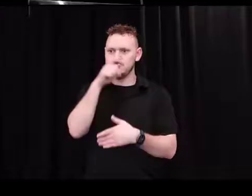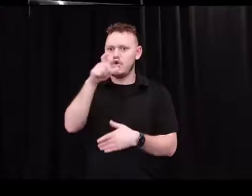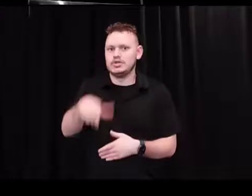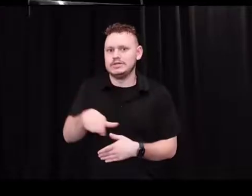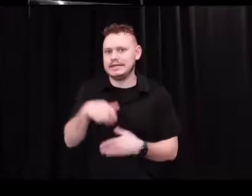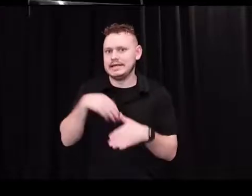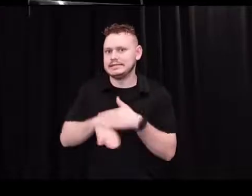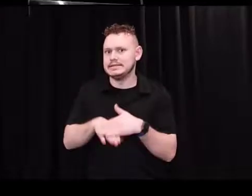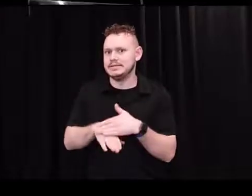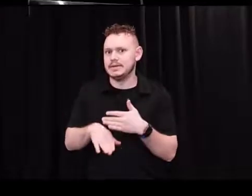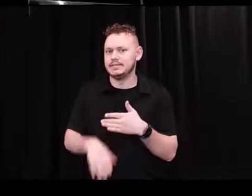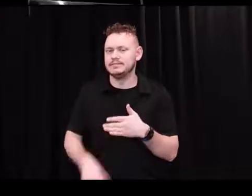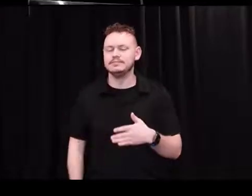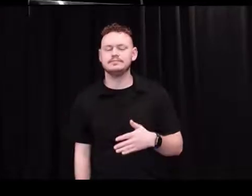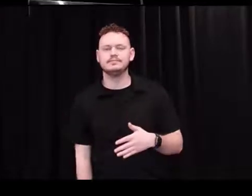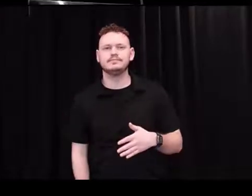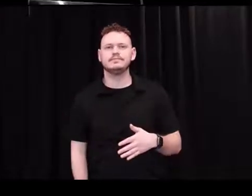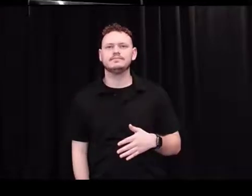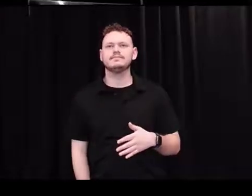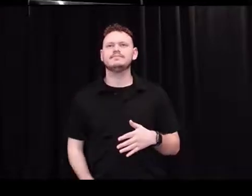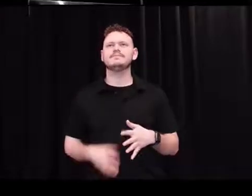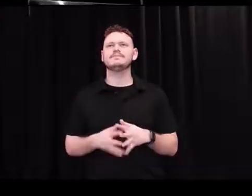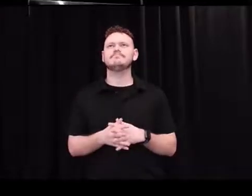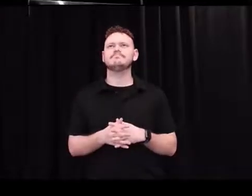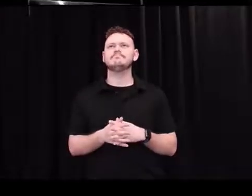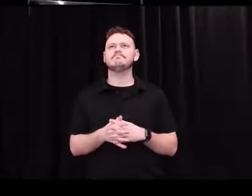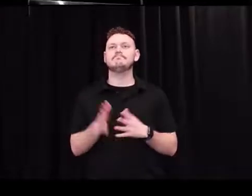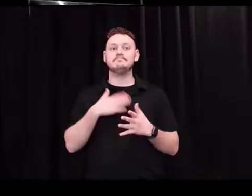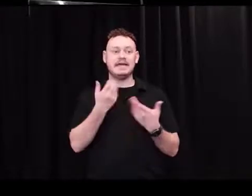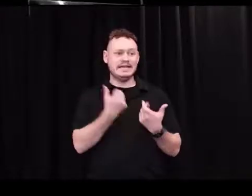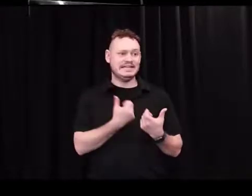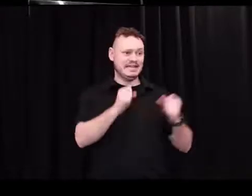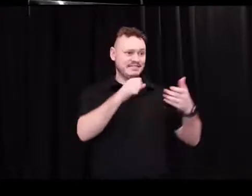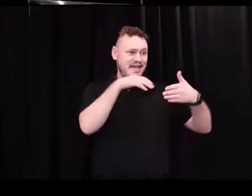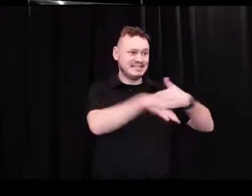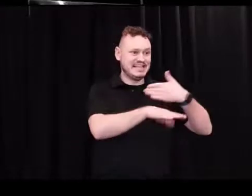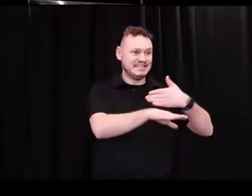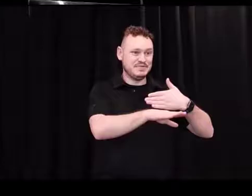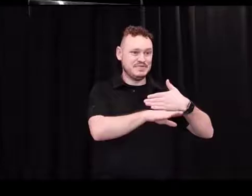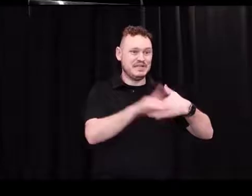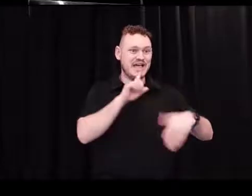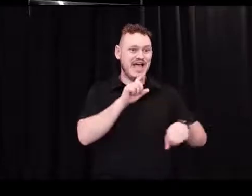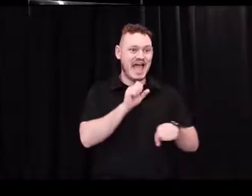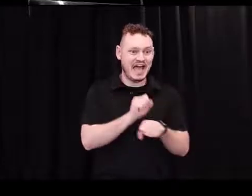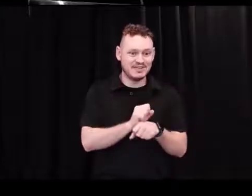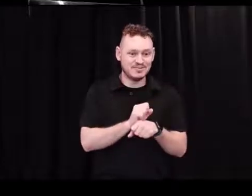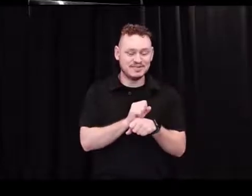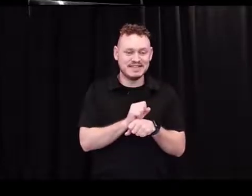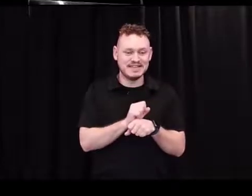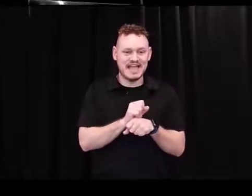[Audience Member 4] You know like, in the attempt to make it accessible you're actually perhaps [Karl] Yeah. [Audience Member 4] designing an